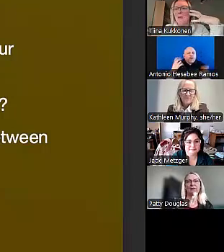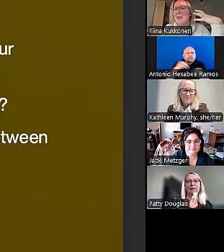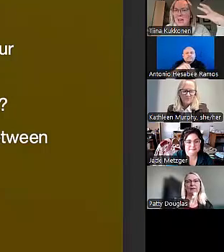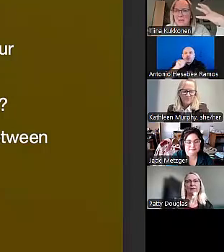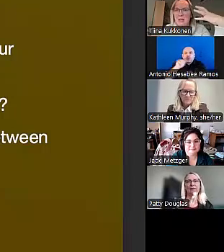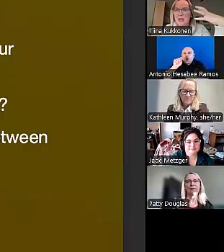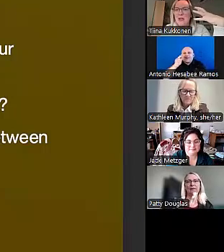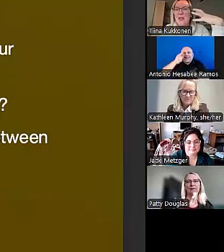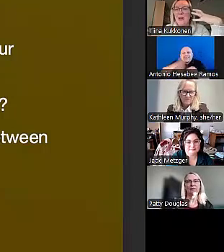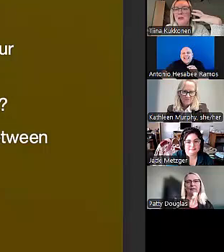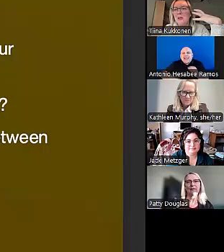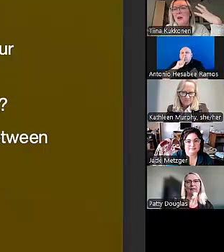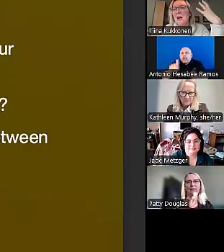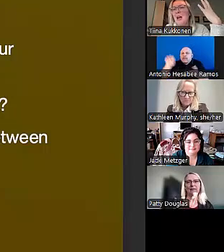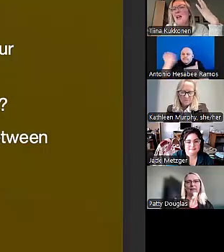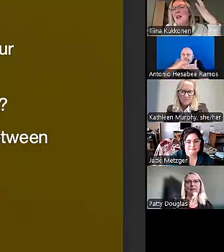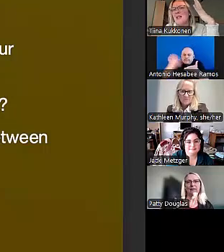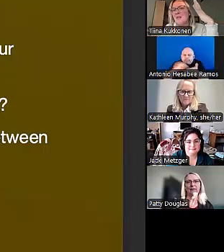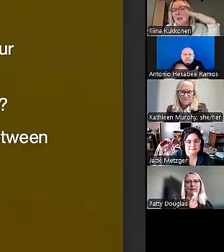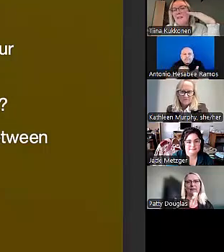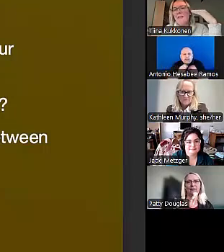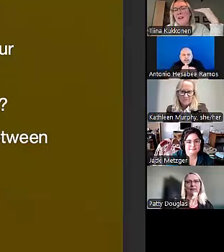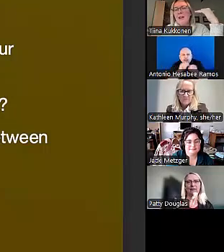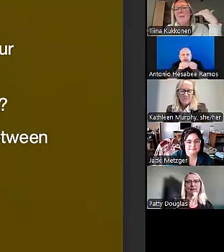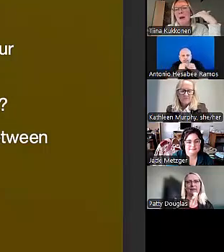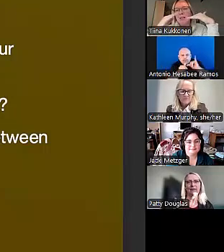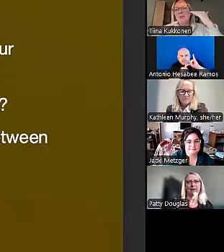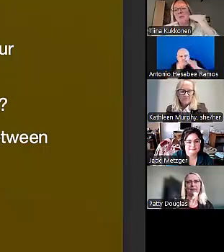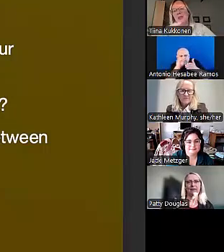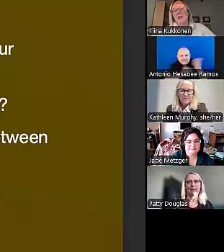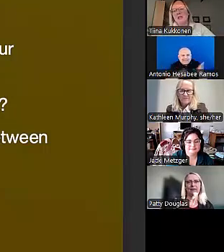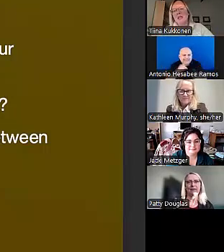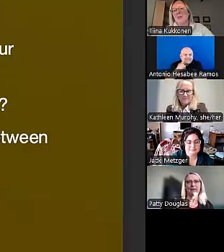that we can't measure." So it's really finding a balance between those things.